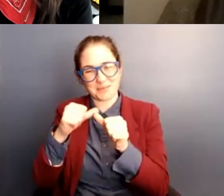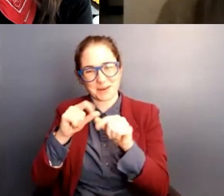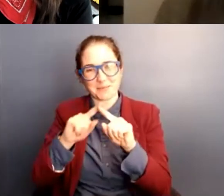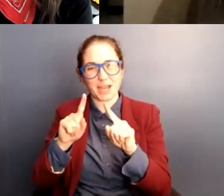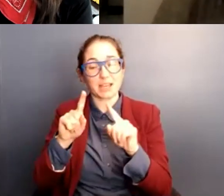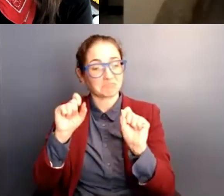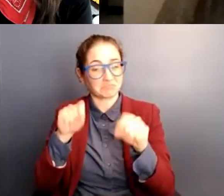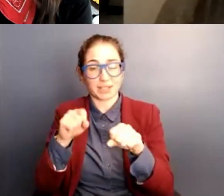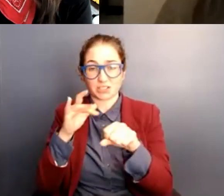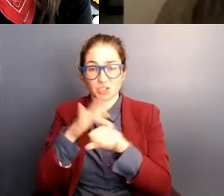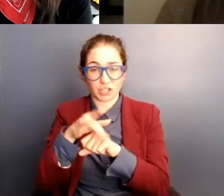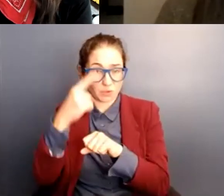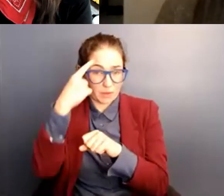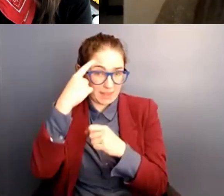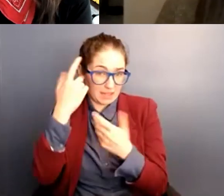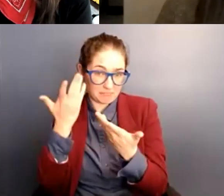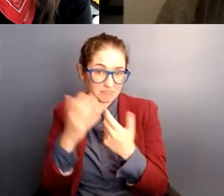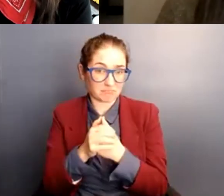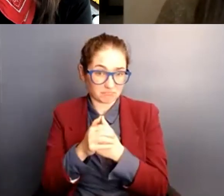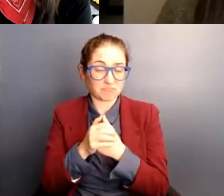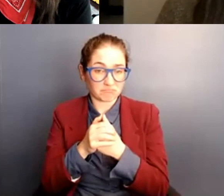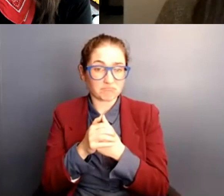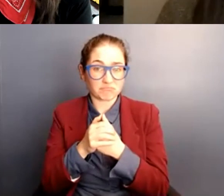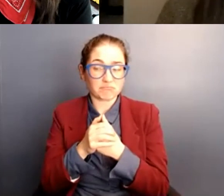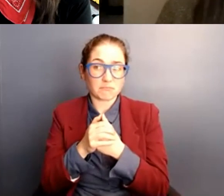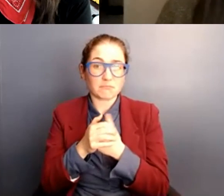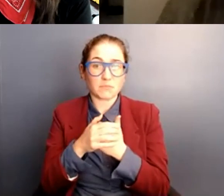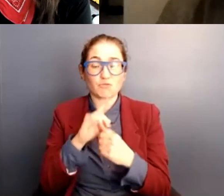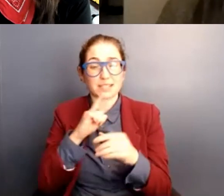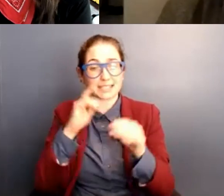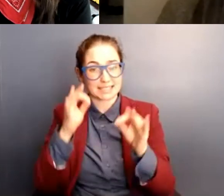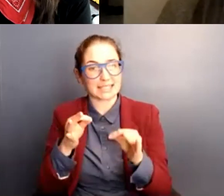early as you think of it. And definitely want to try to do it at least